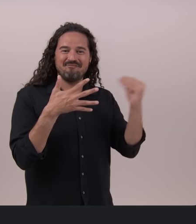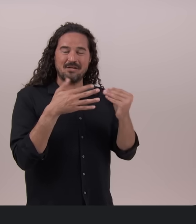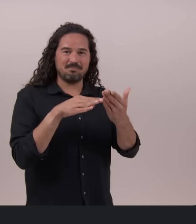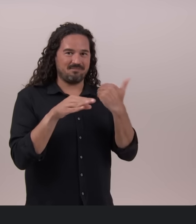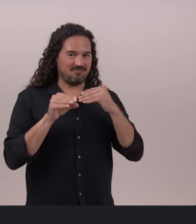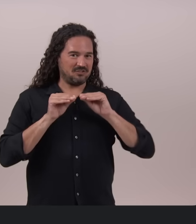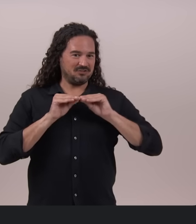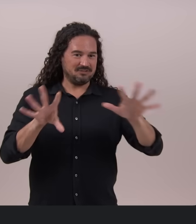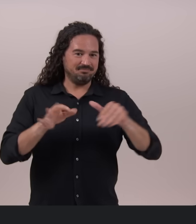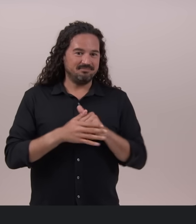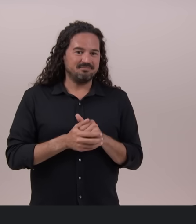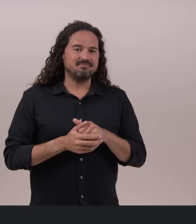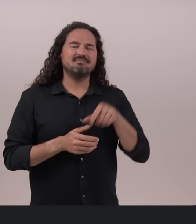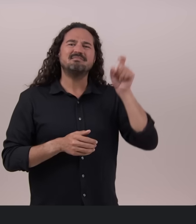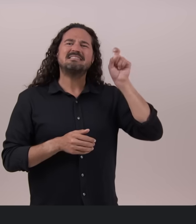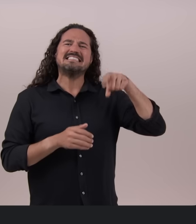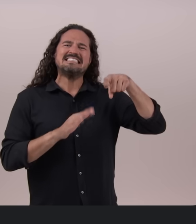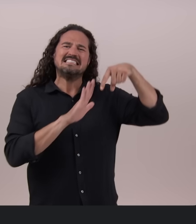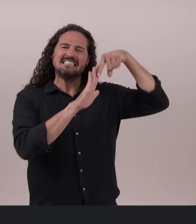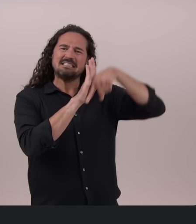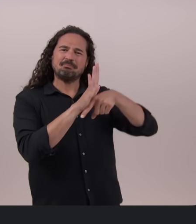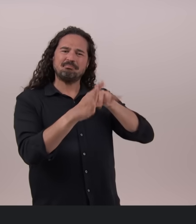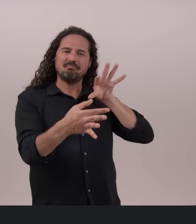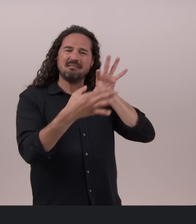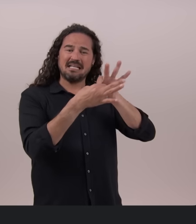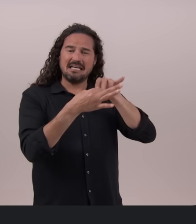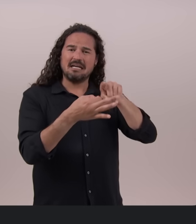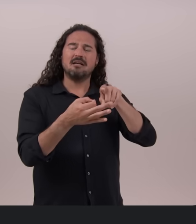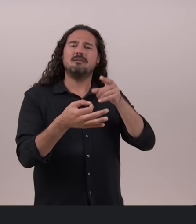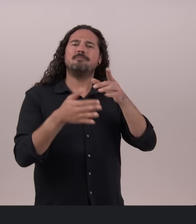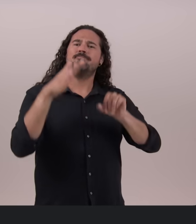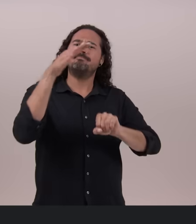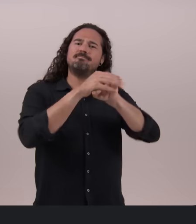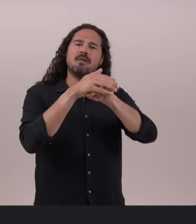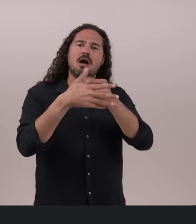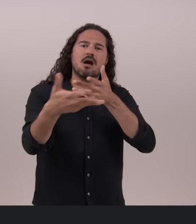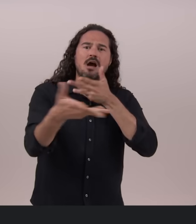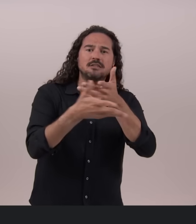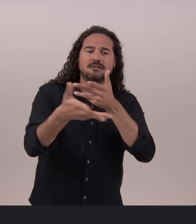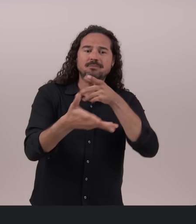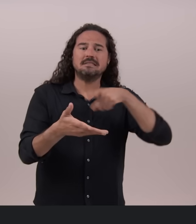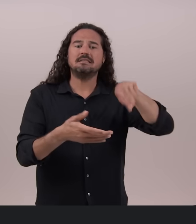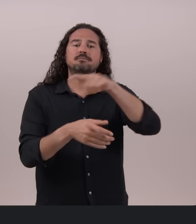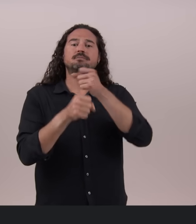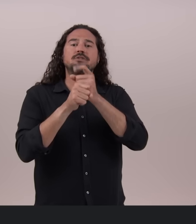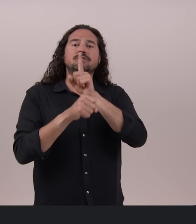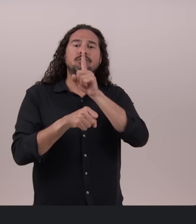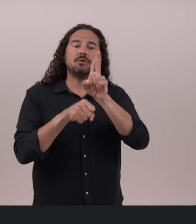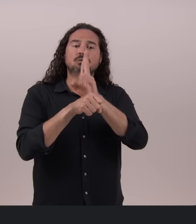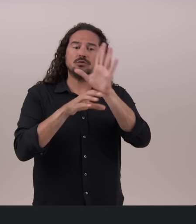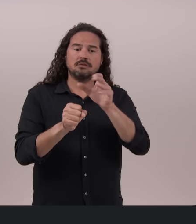We need deep links to maximize engagement and ensure that our users are taken directly to their upcoming trip